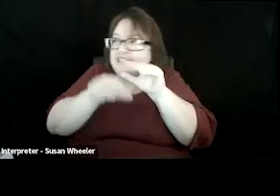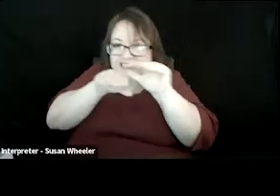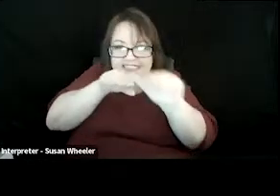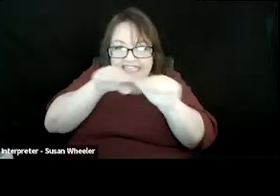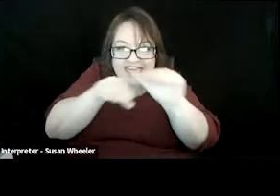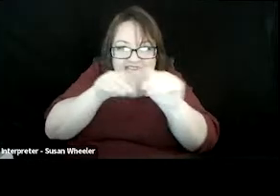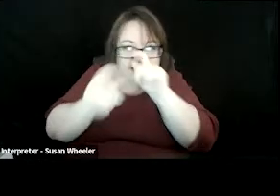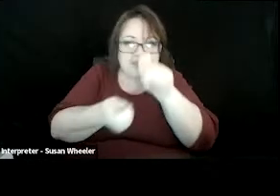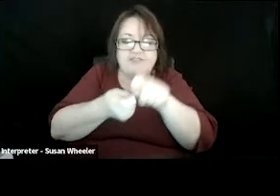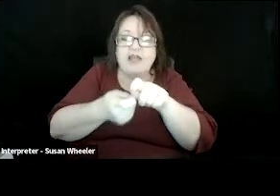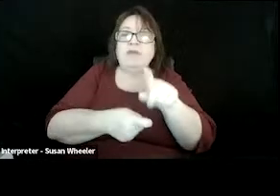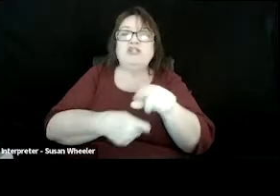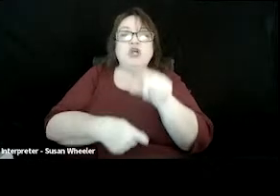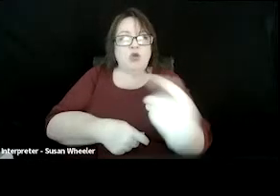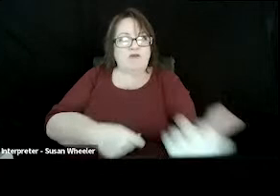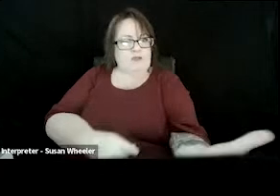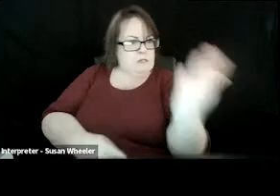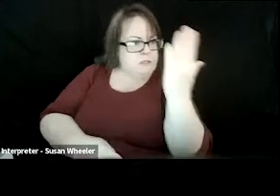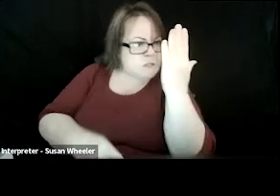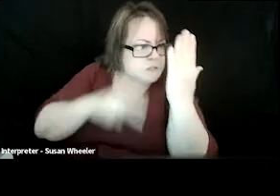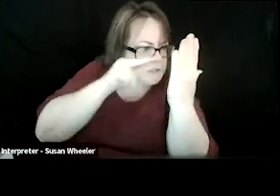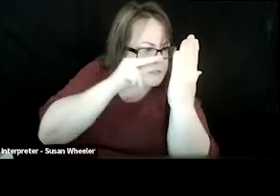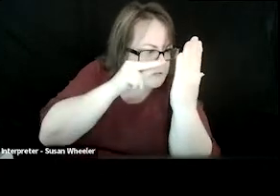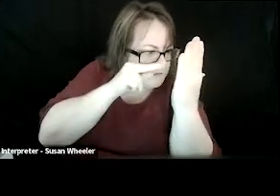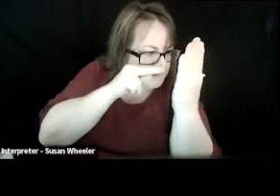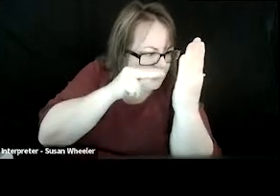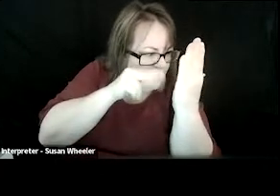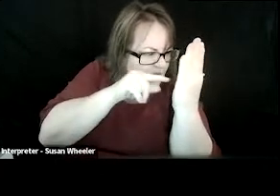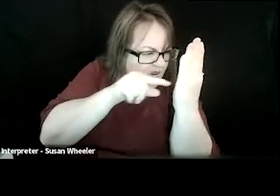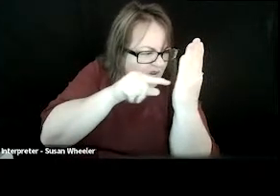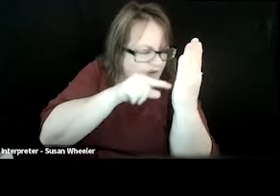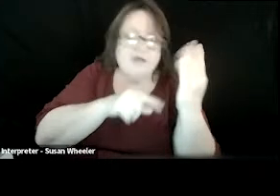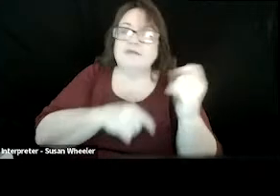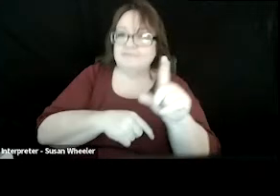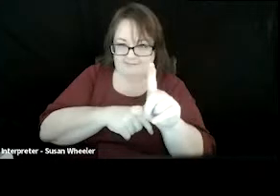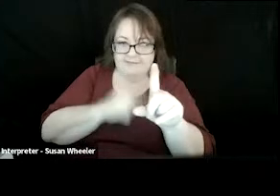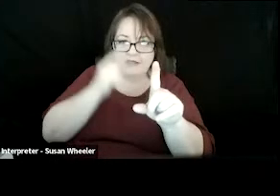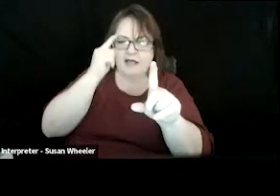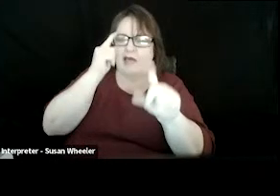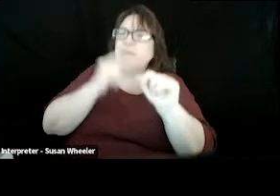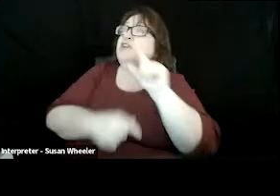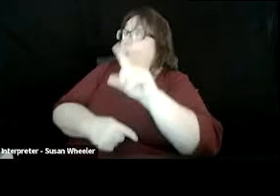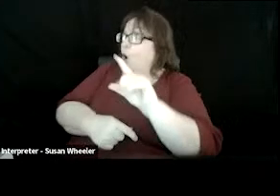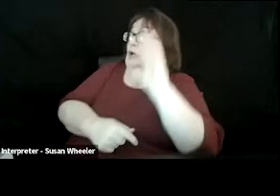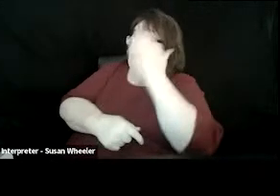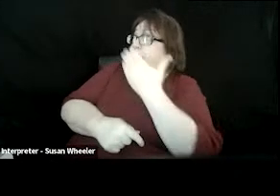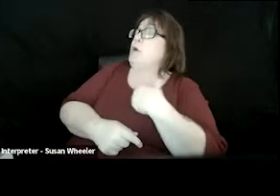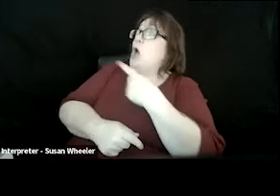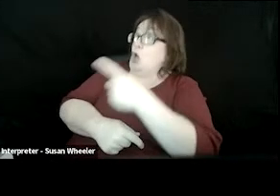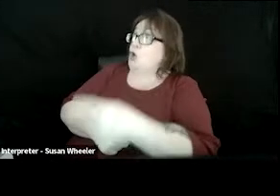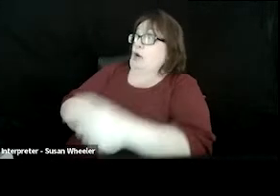because it may seem like they're committing to you for a specific position, six and 11 o'clock anchor